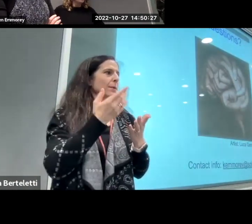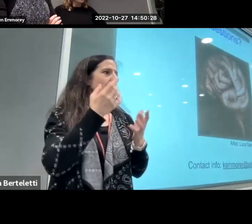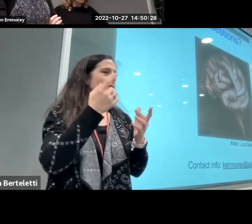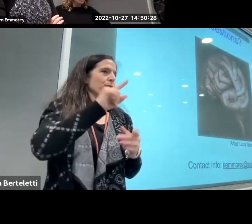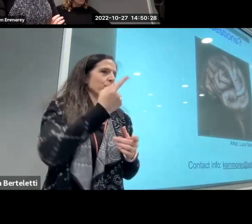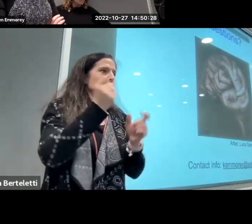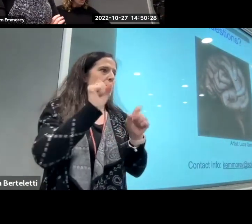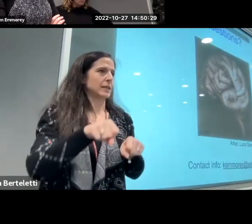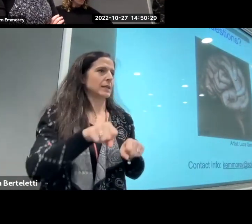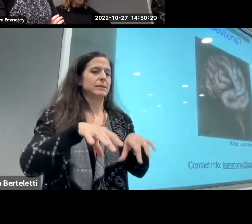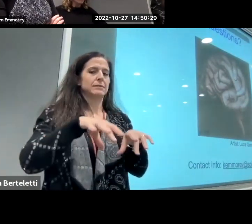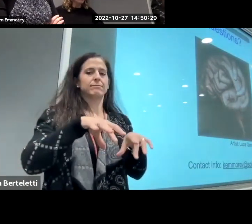Here in the room.